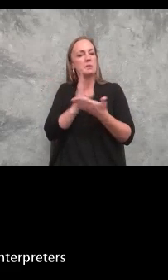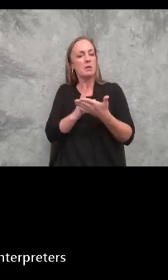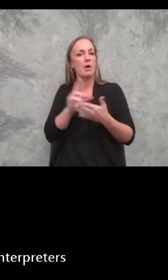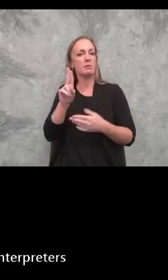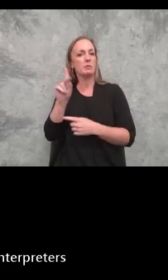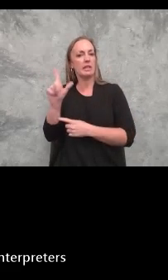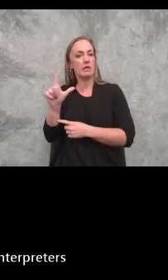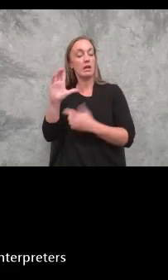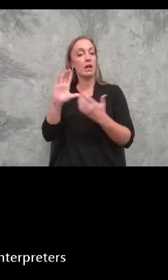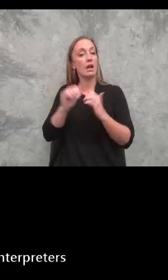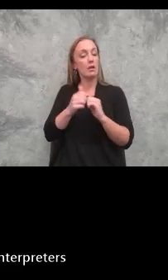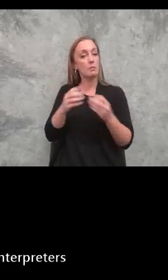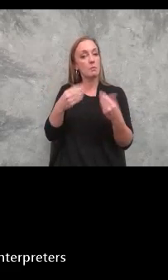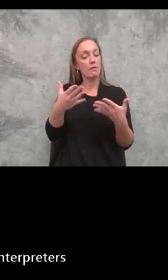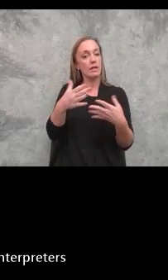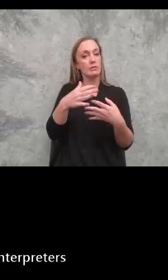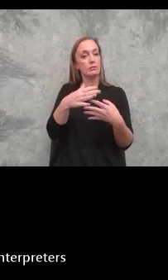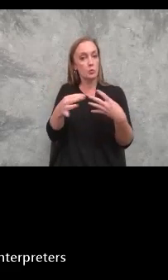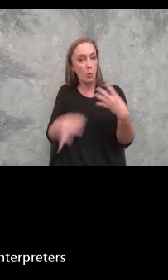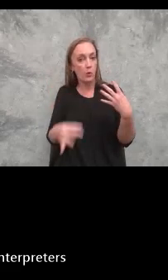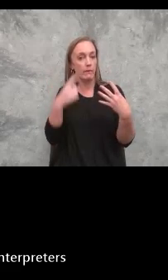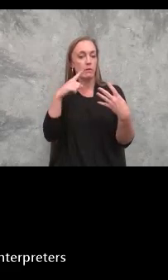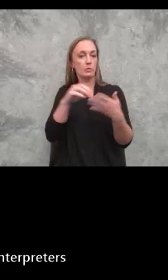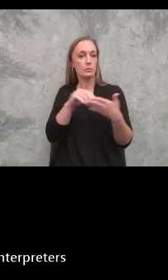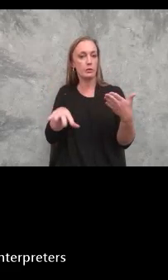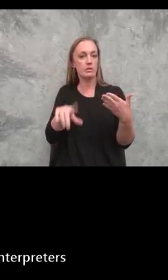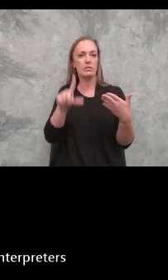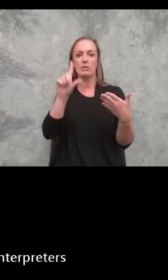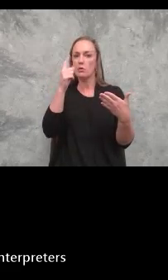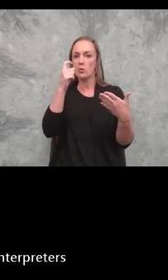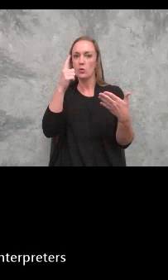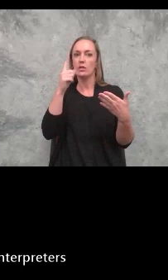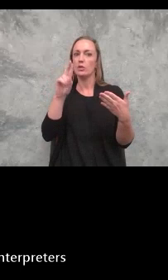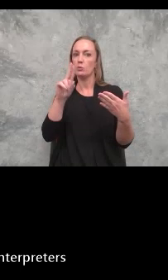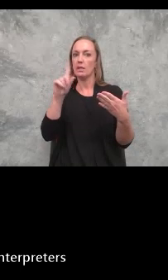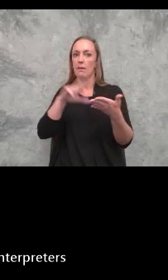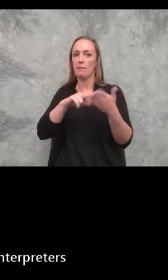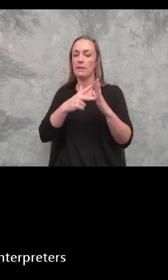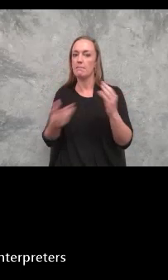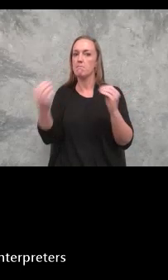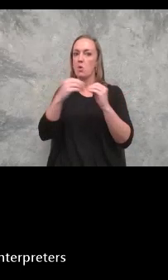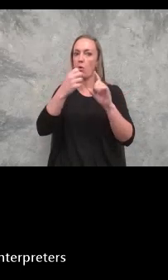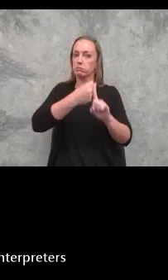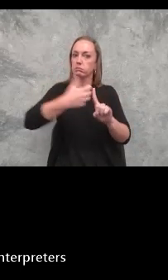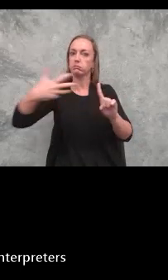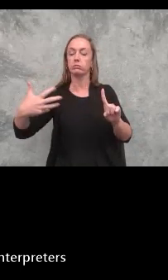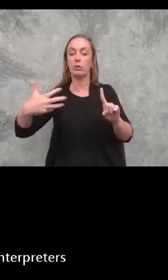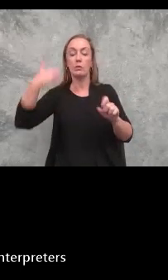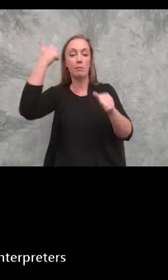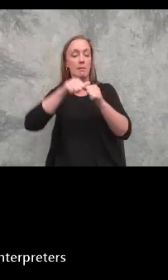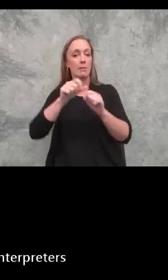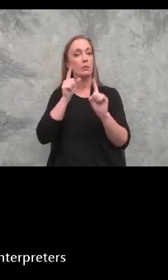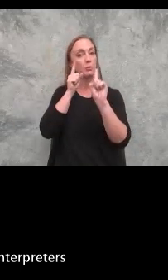by providing choice for students, but UDL goes beyond that. Remember, the goal is to remove